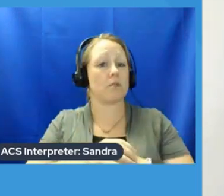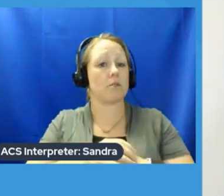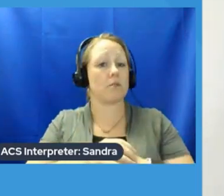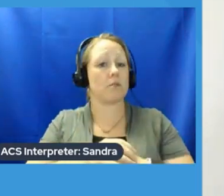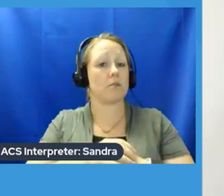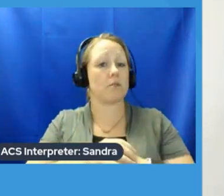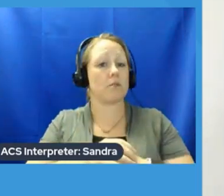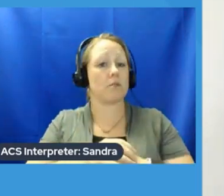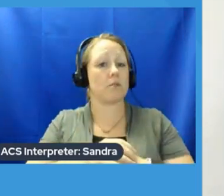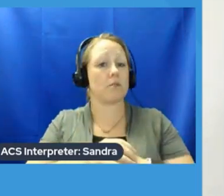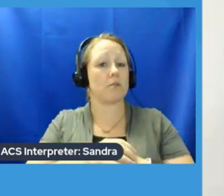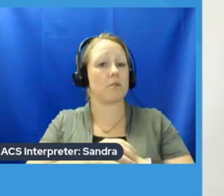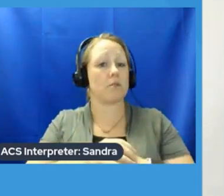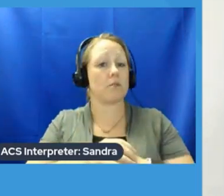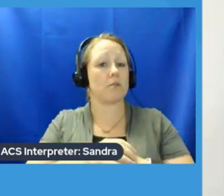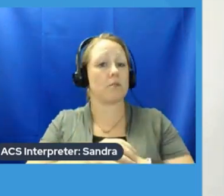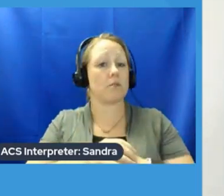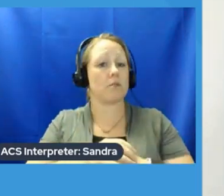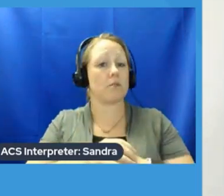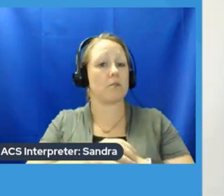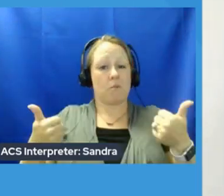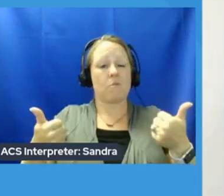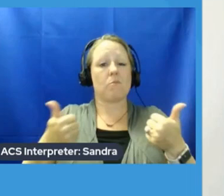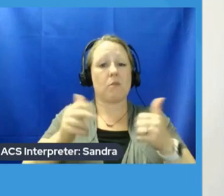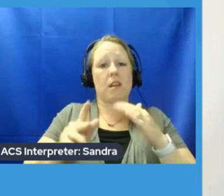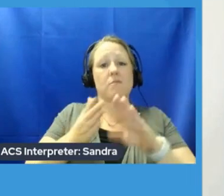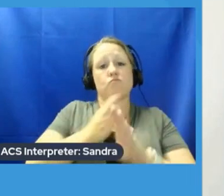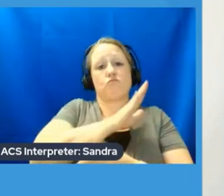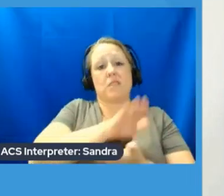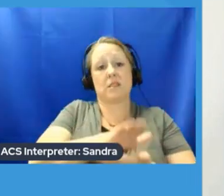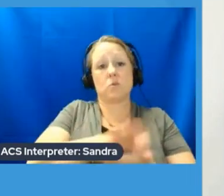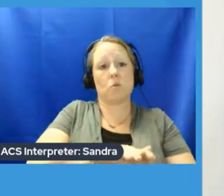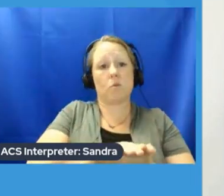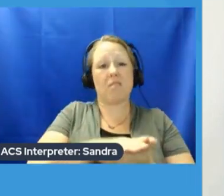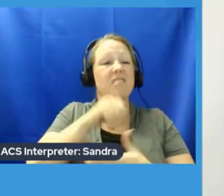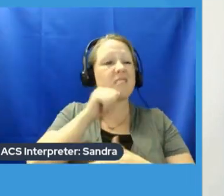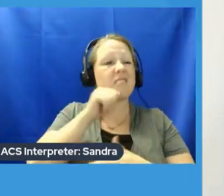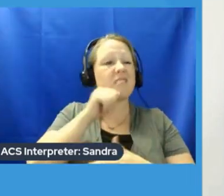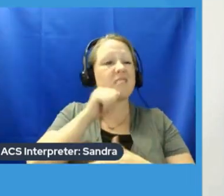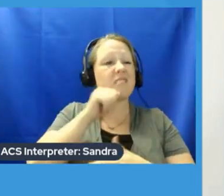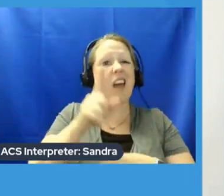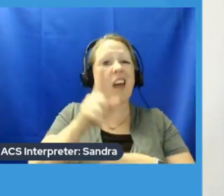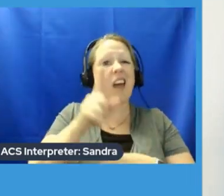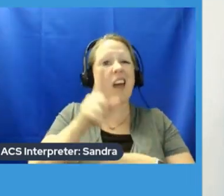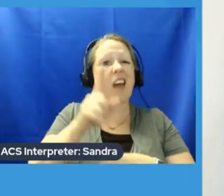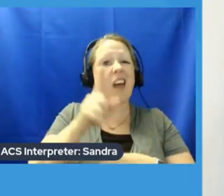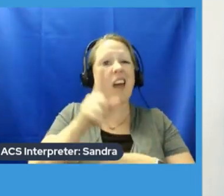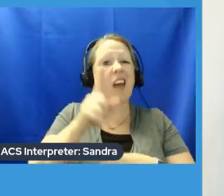rather than the exception. In fact, today more than half of the preschoolers with disabilities